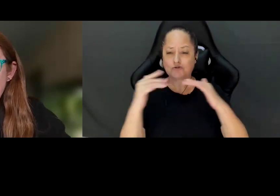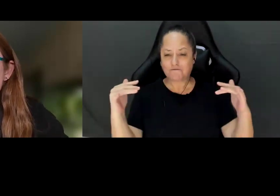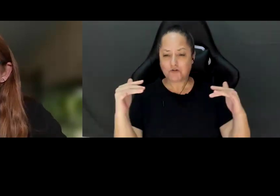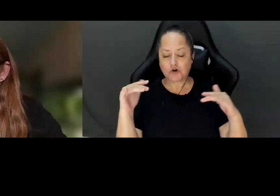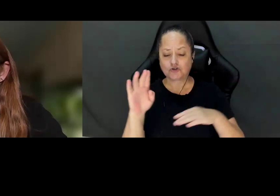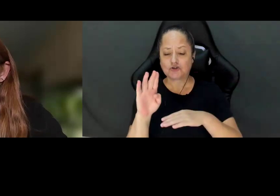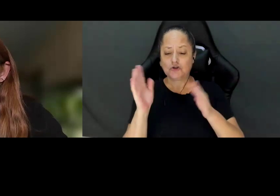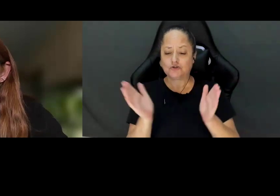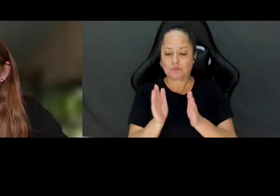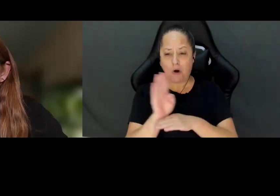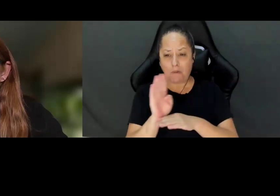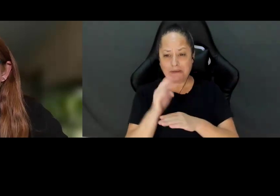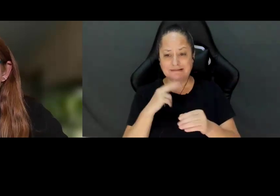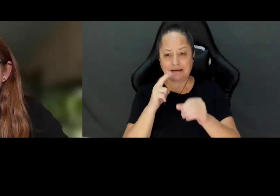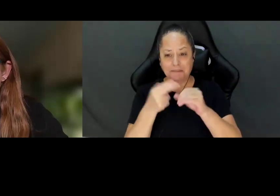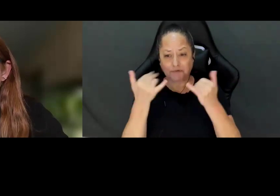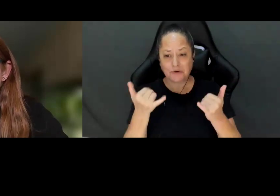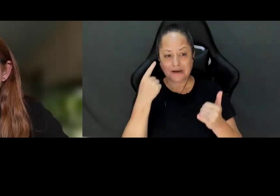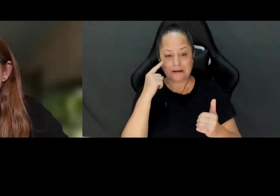I'm joined today by my colleague Charlene Franke.